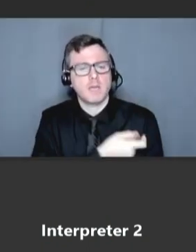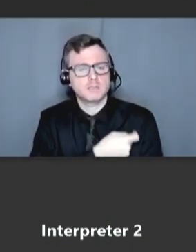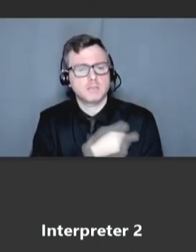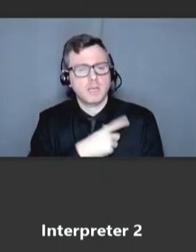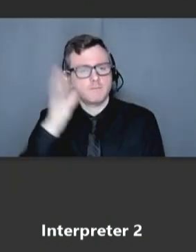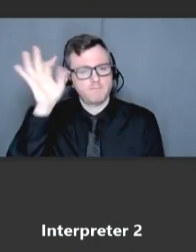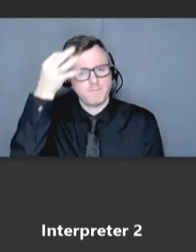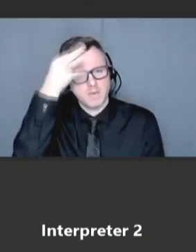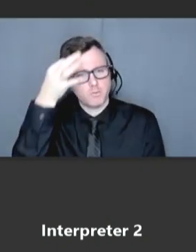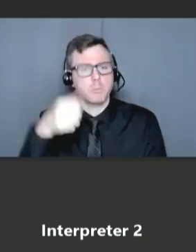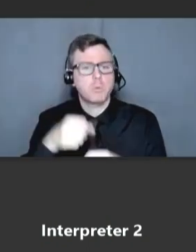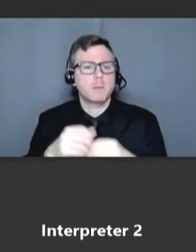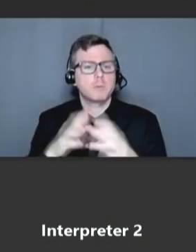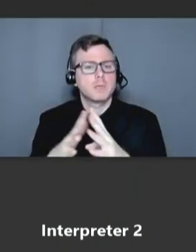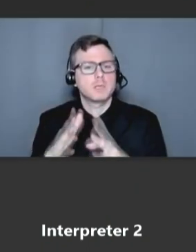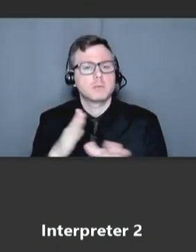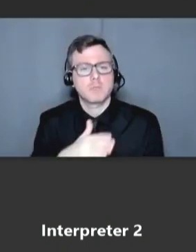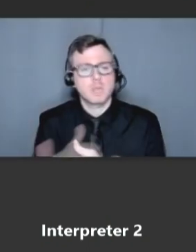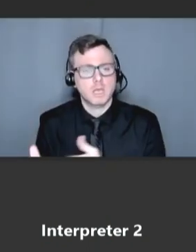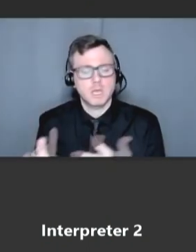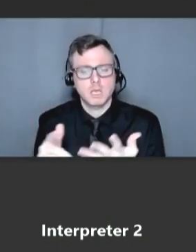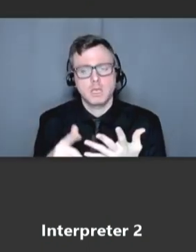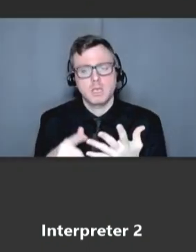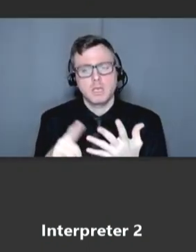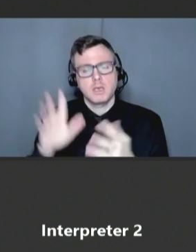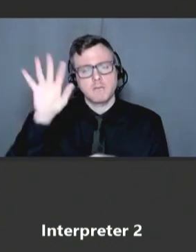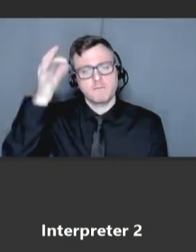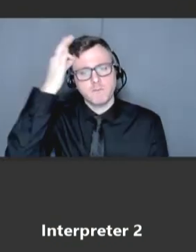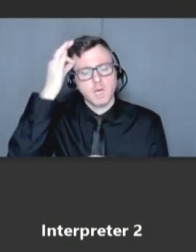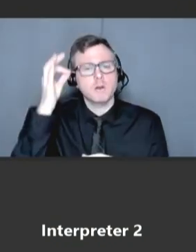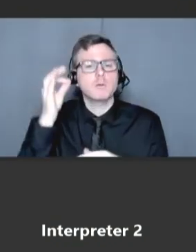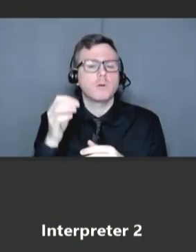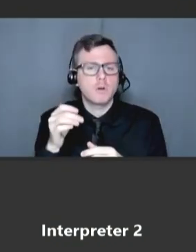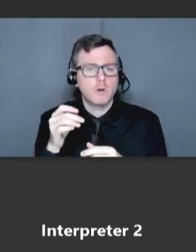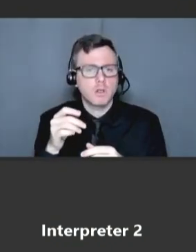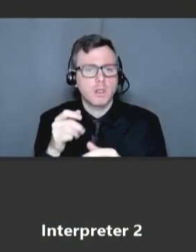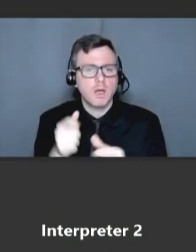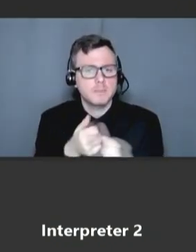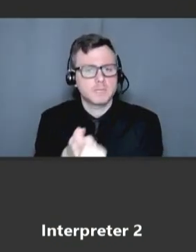will conclude with our federal agency and liaison representative updates and public comments.